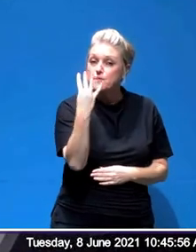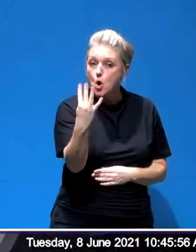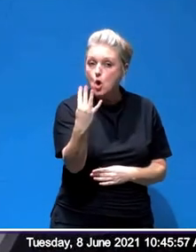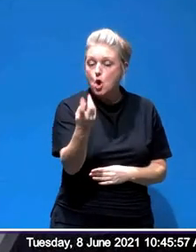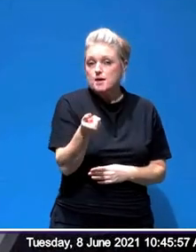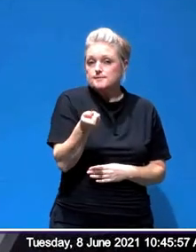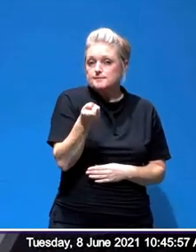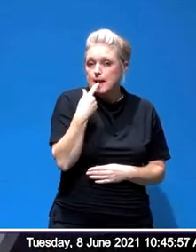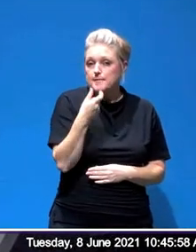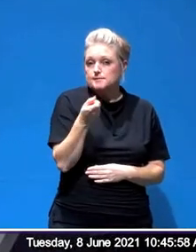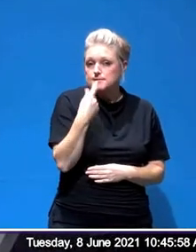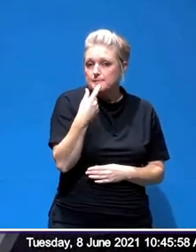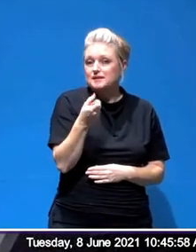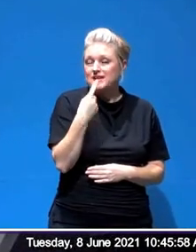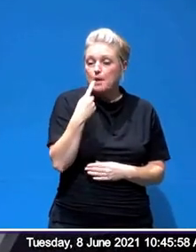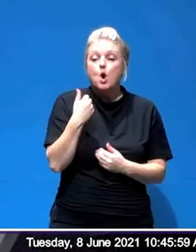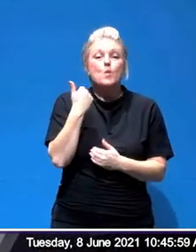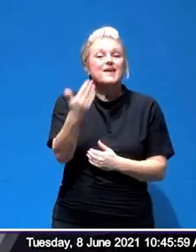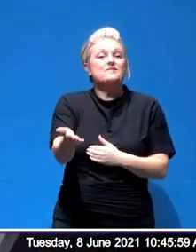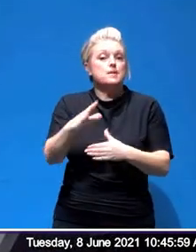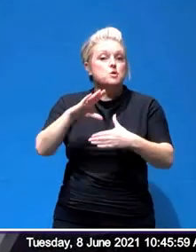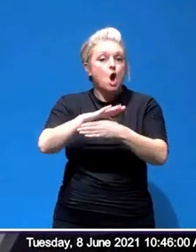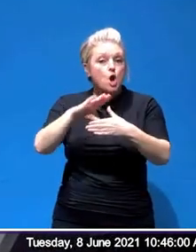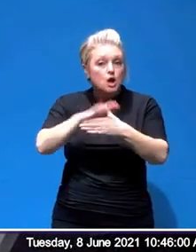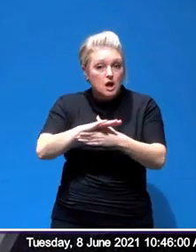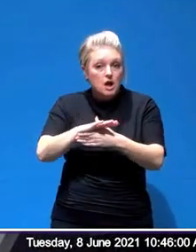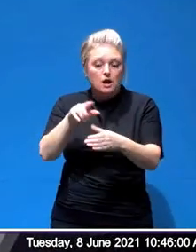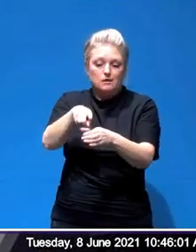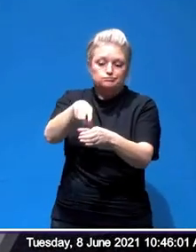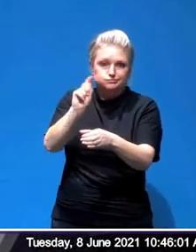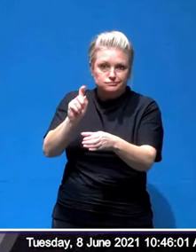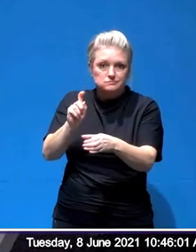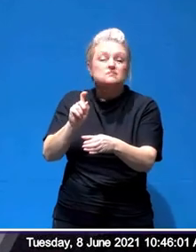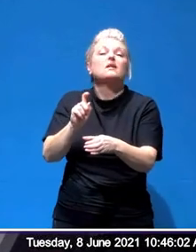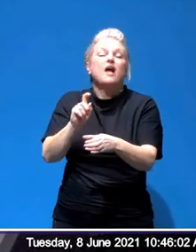hidden in a bottle of Coke, and after that it takes six security guards